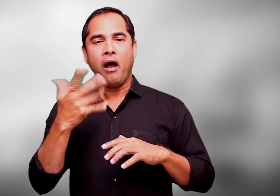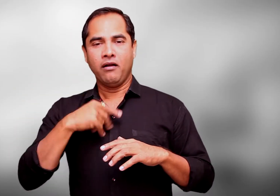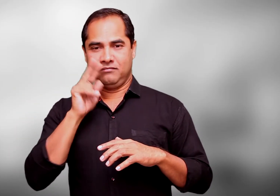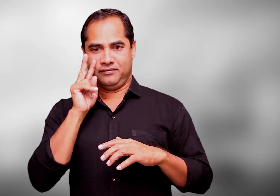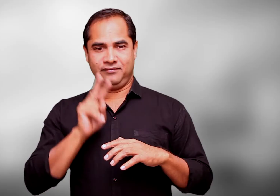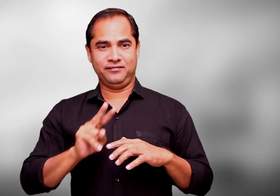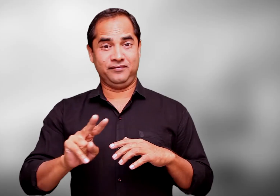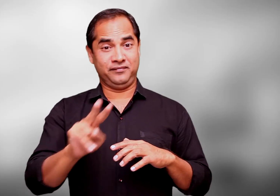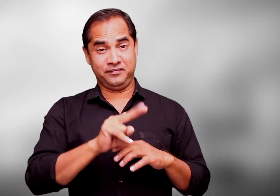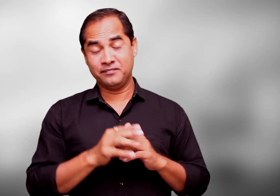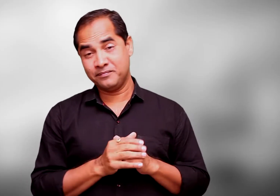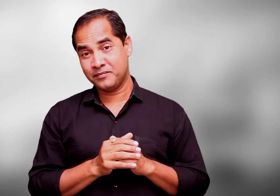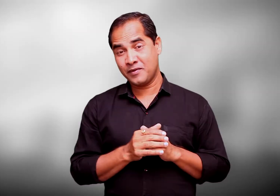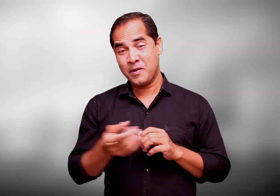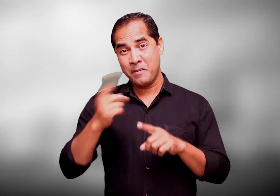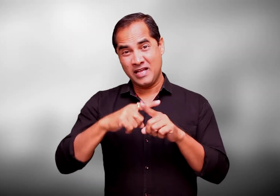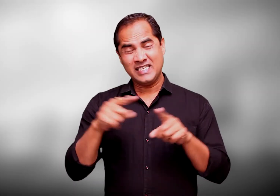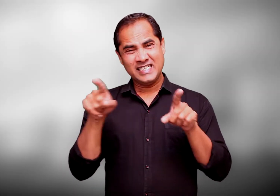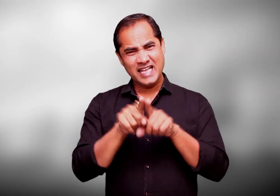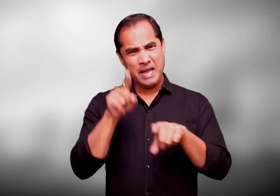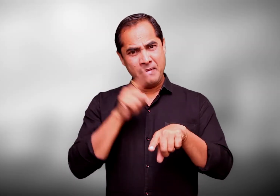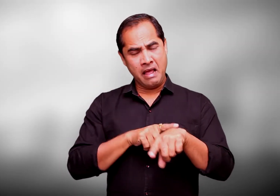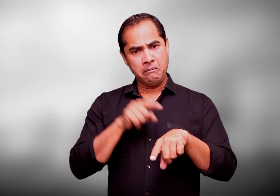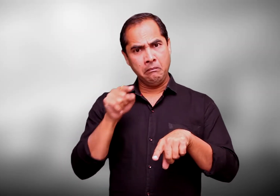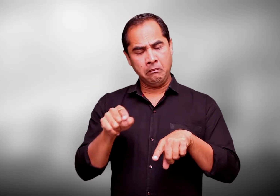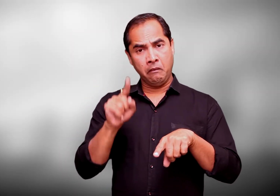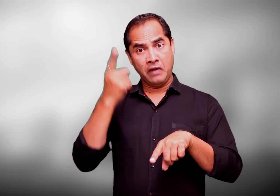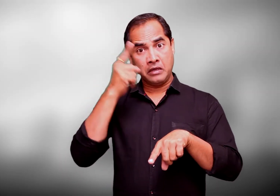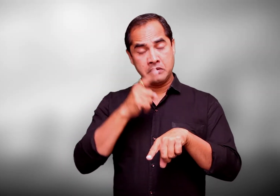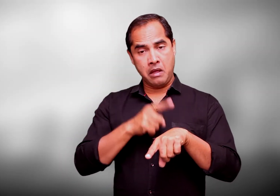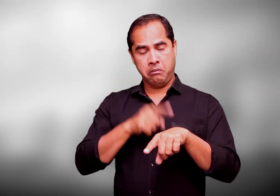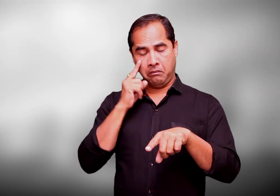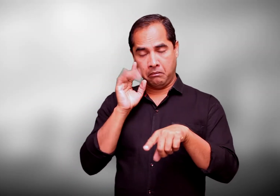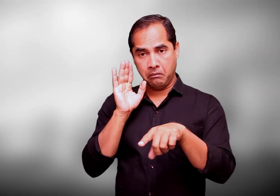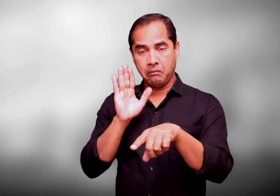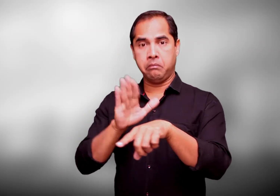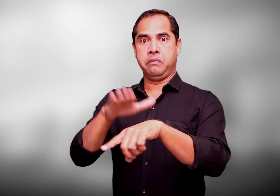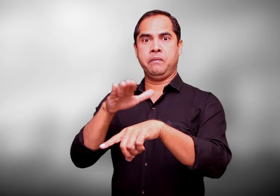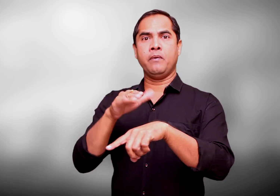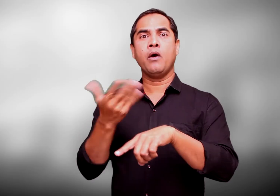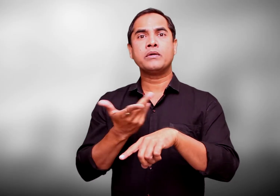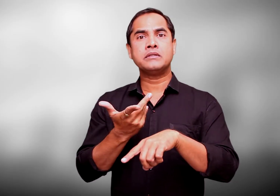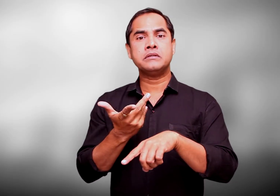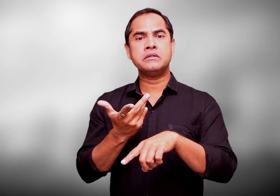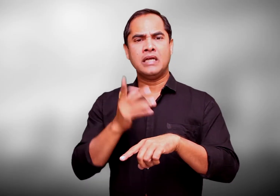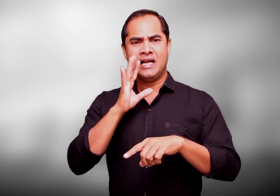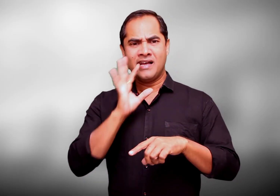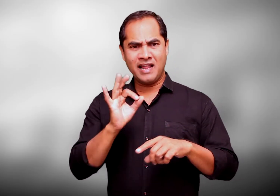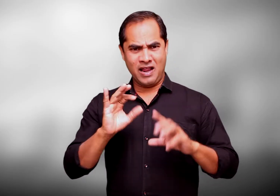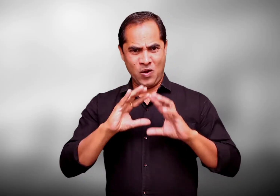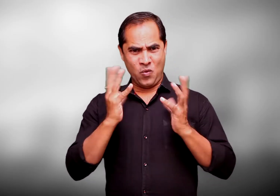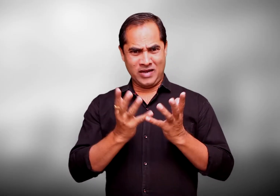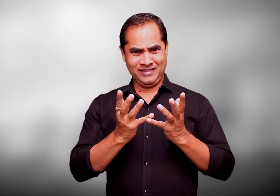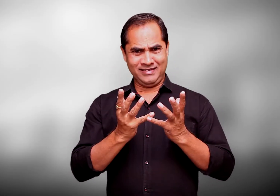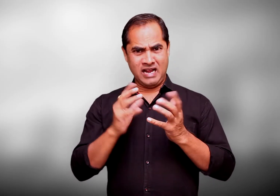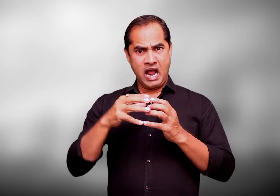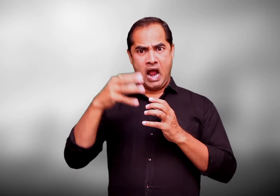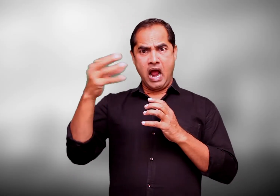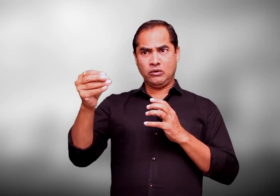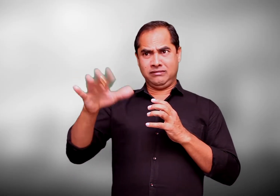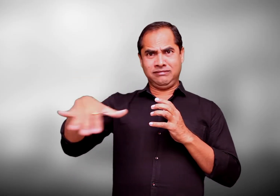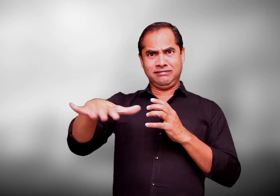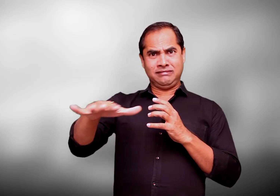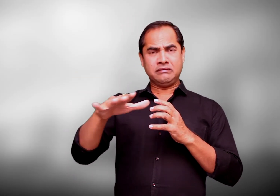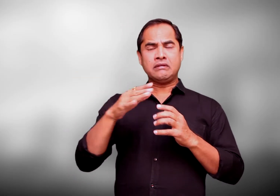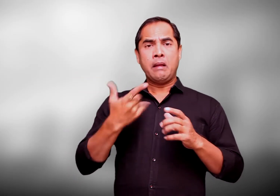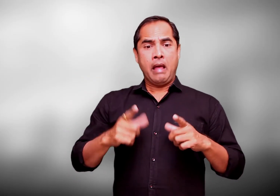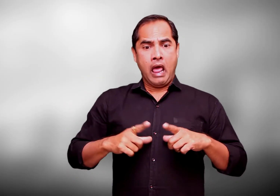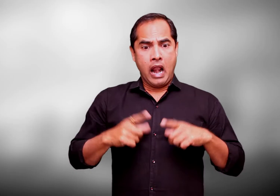discover the world outside and gets introduced to several new experiences